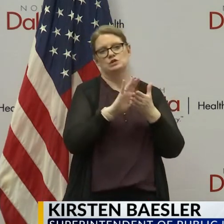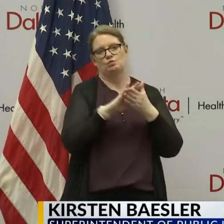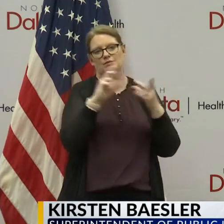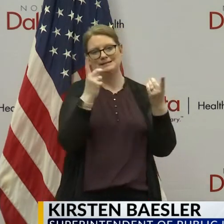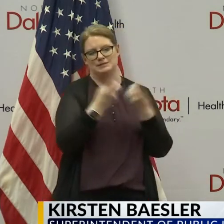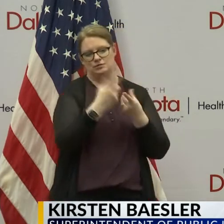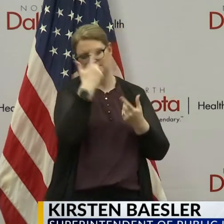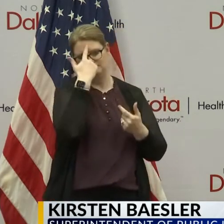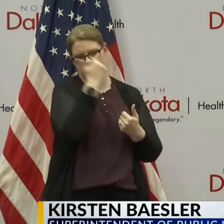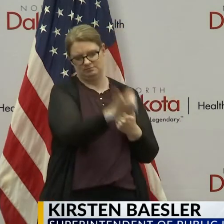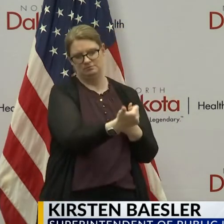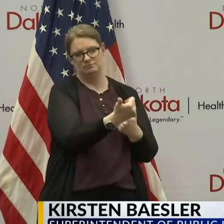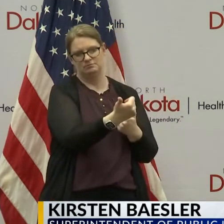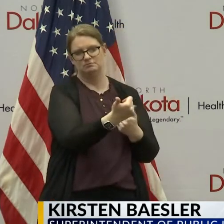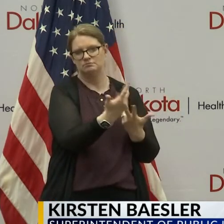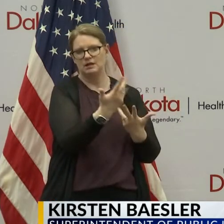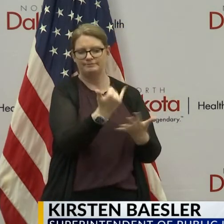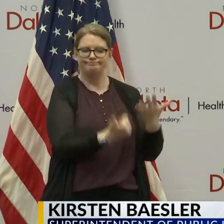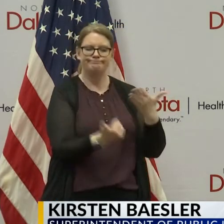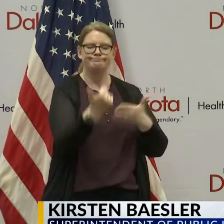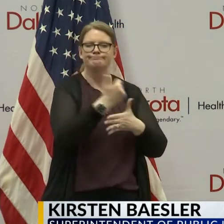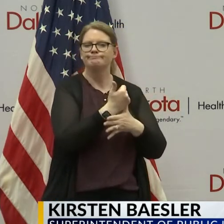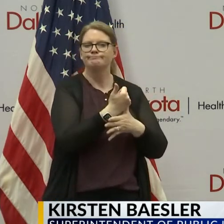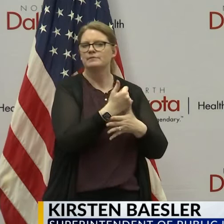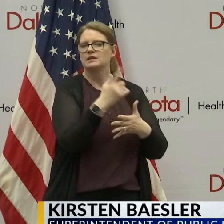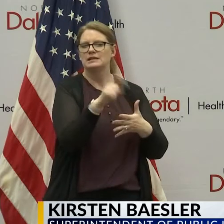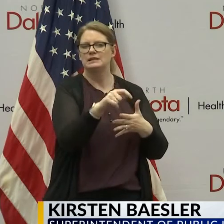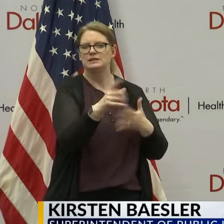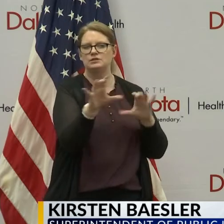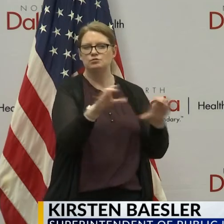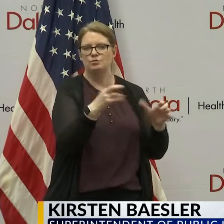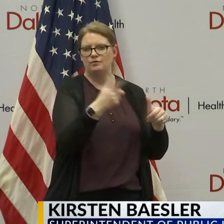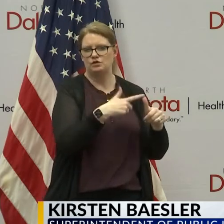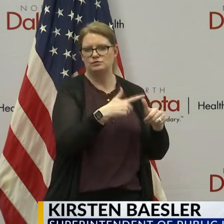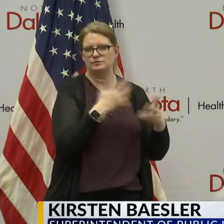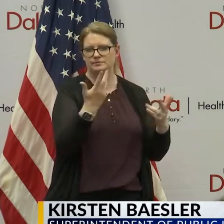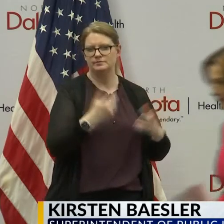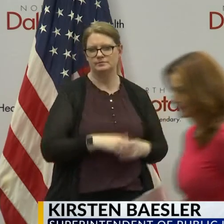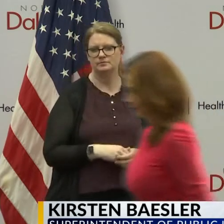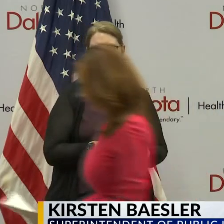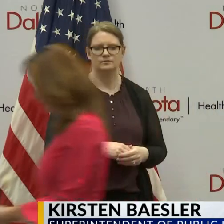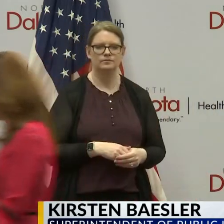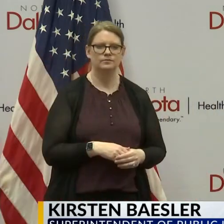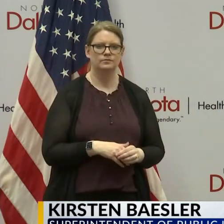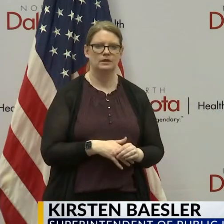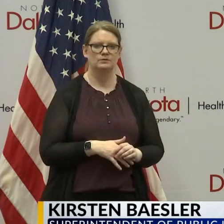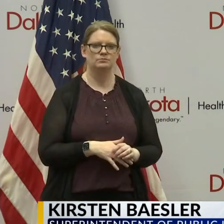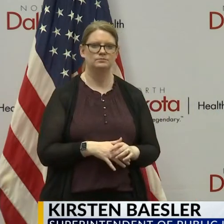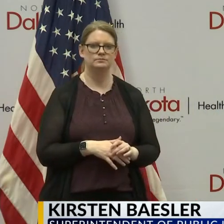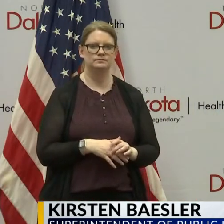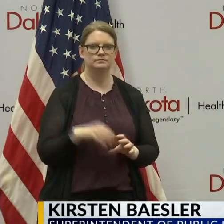THREE YEARS. IT DOES SUSPEND THE REQUIREMENT ALLOWING OUR SCHOOL DISTRICT TO MAKE THE DECISION AND